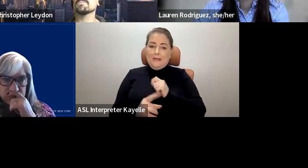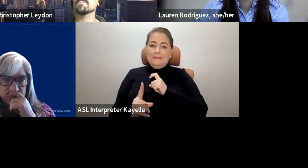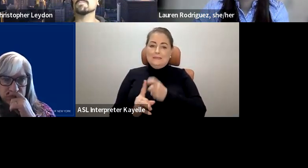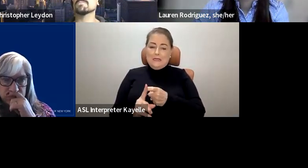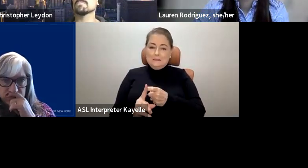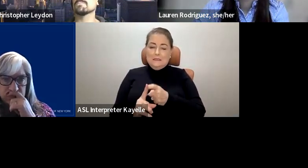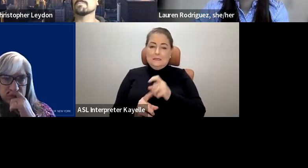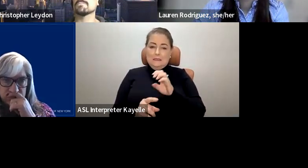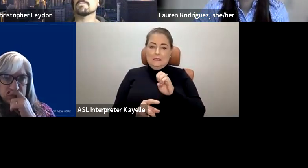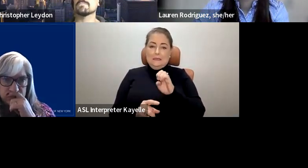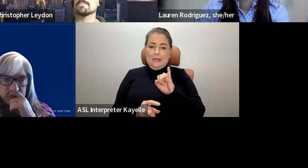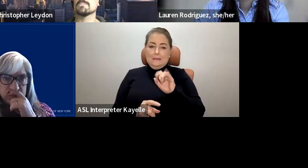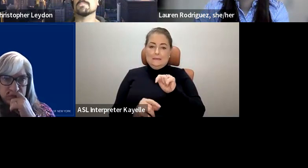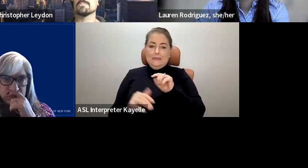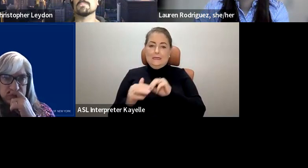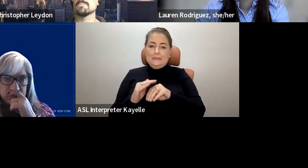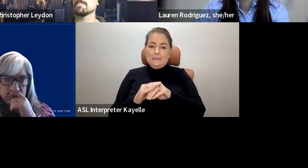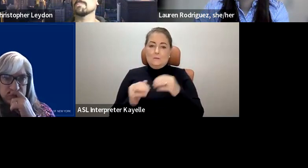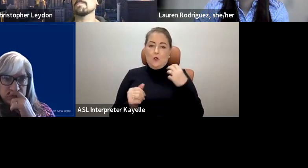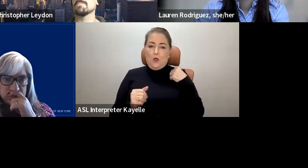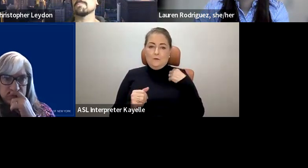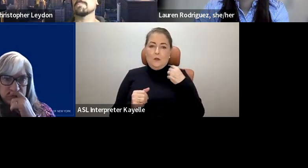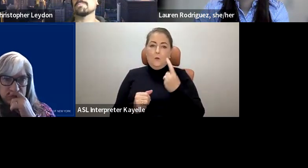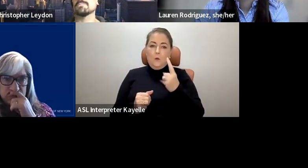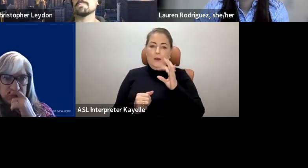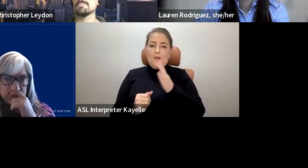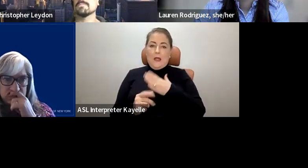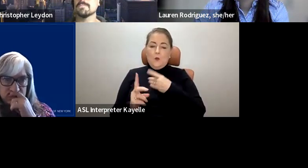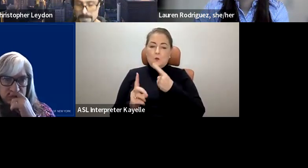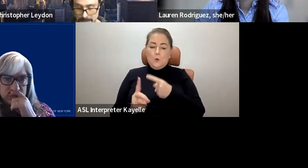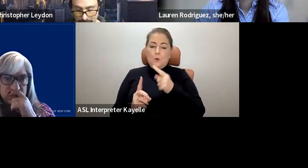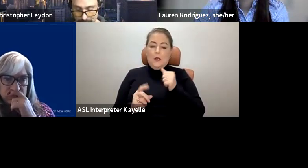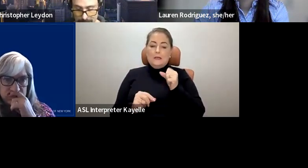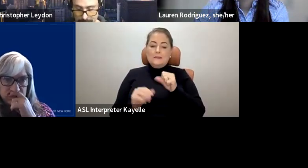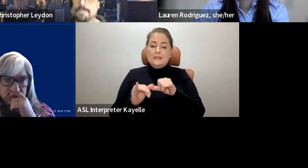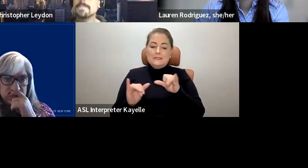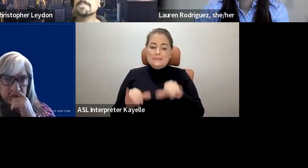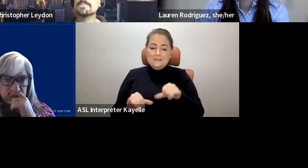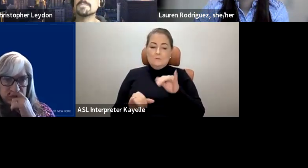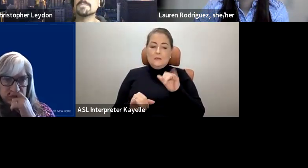EIT Accessibility Officer. One of our goals as a system is to